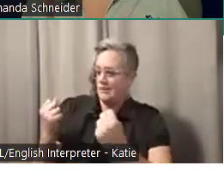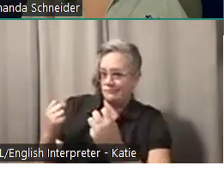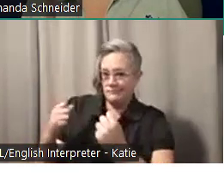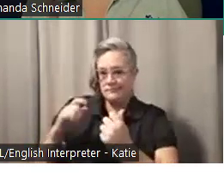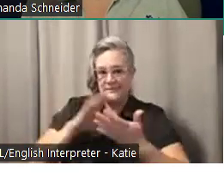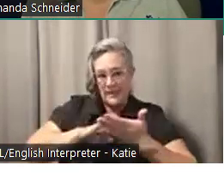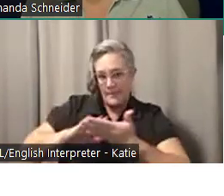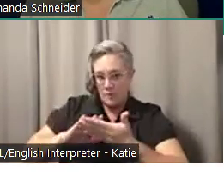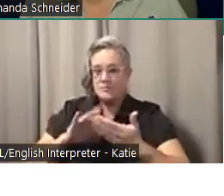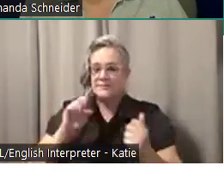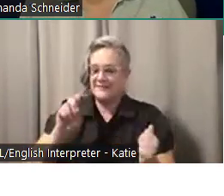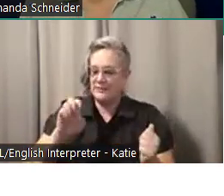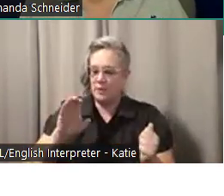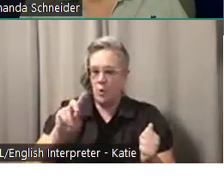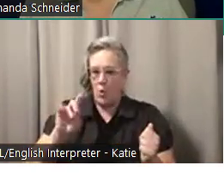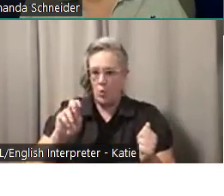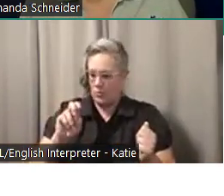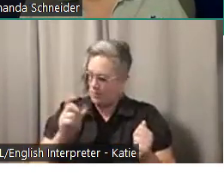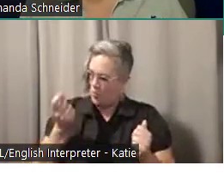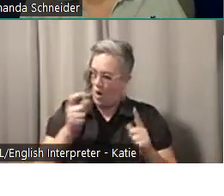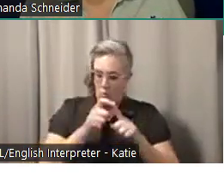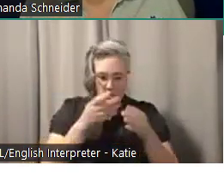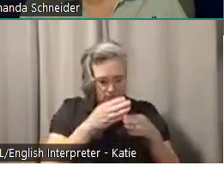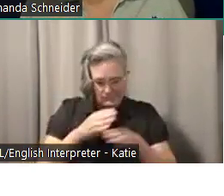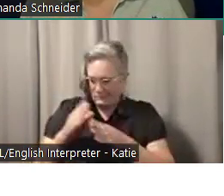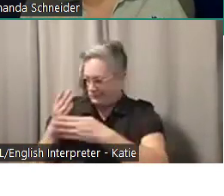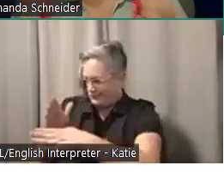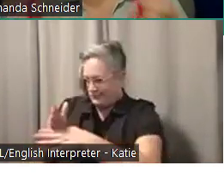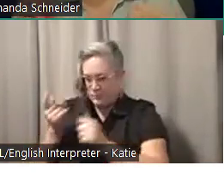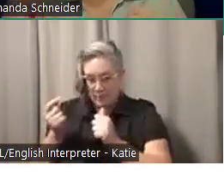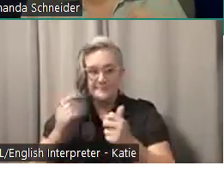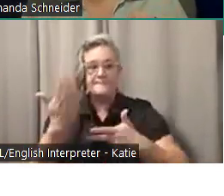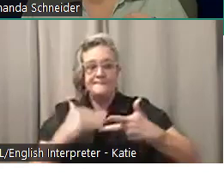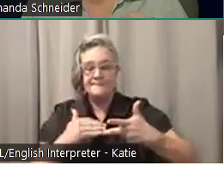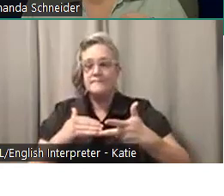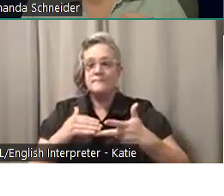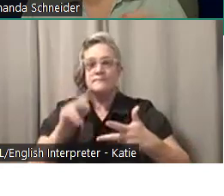And then, sight recognition. So, recognizing and permanently storing